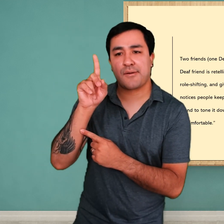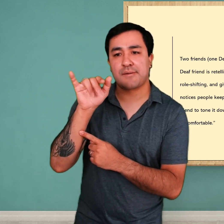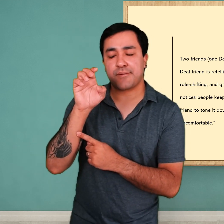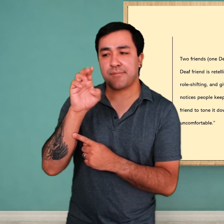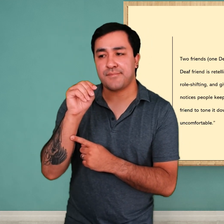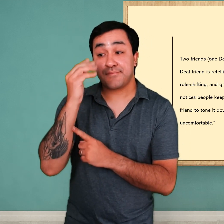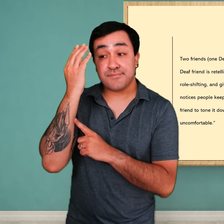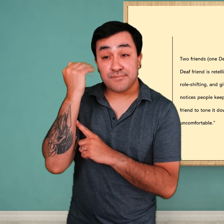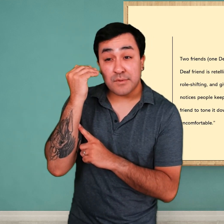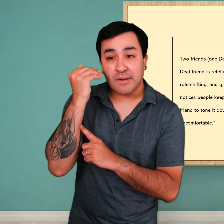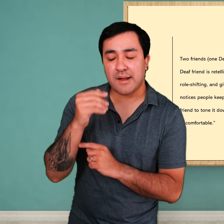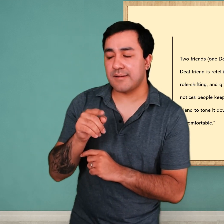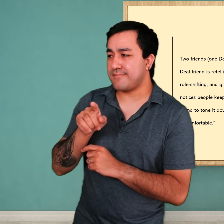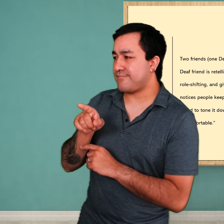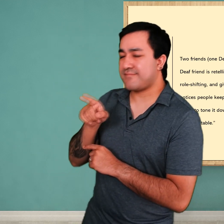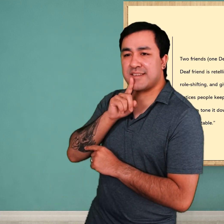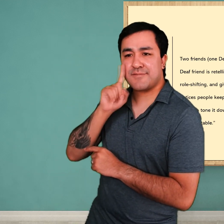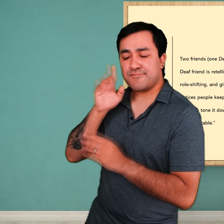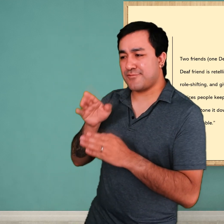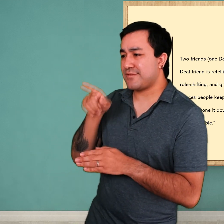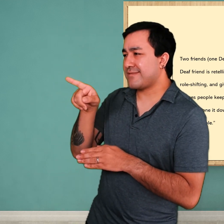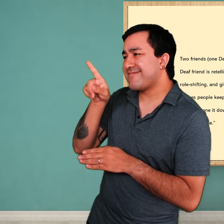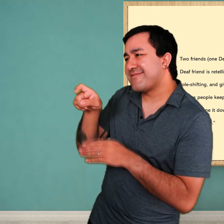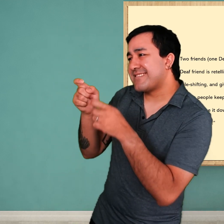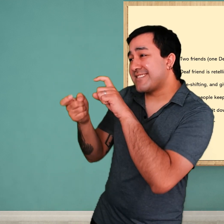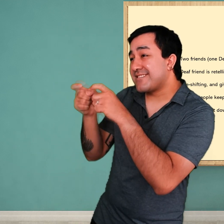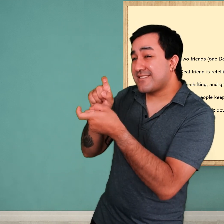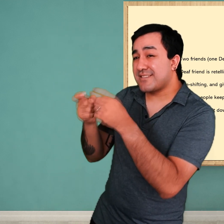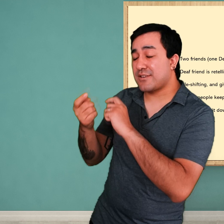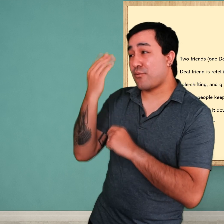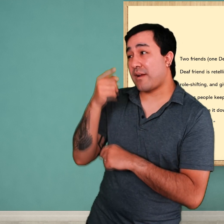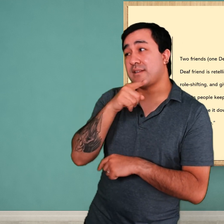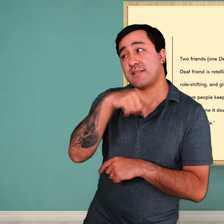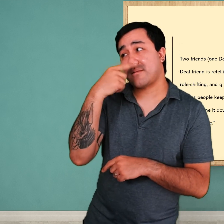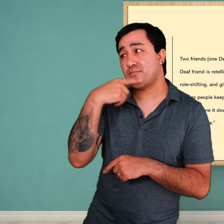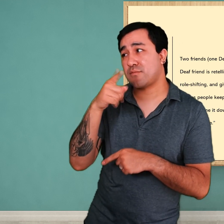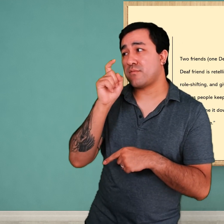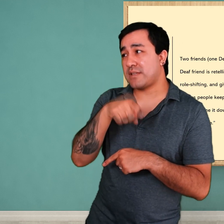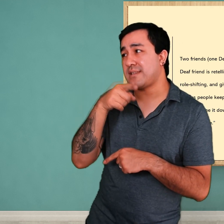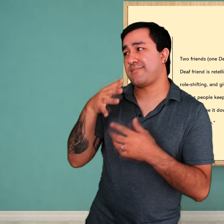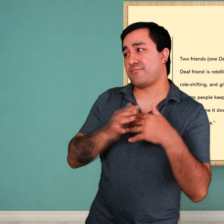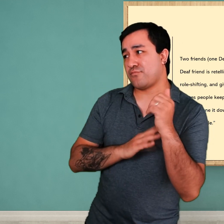Scenario #1 is an example of audism because it asks the Deaf person to change for hearing